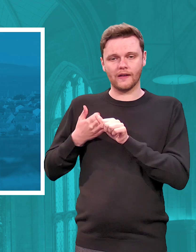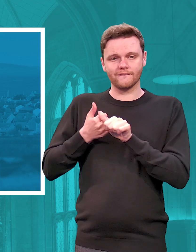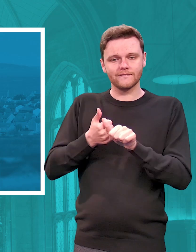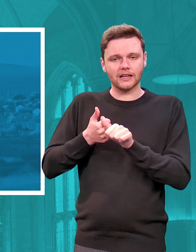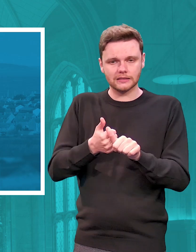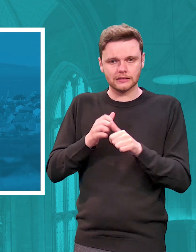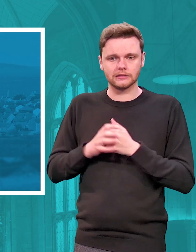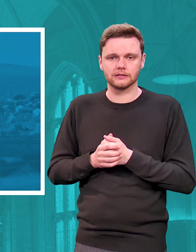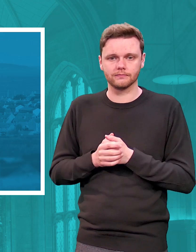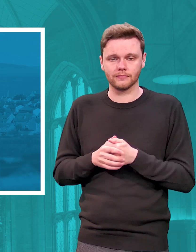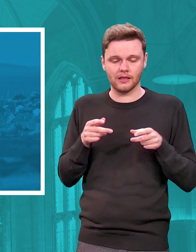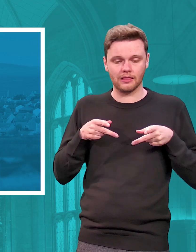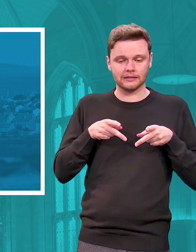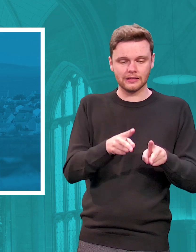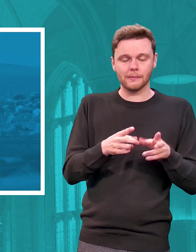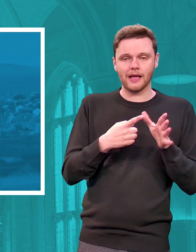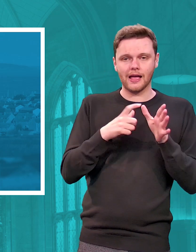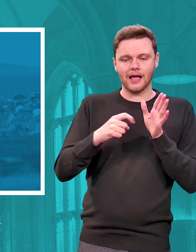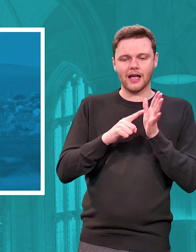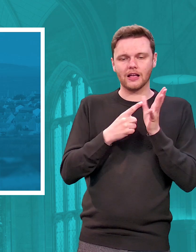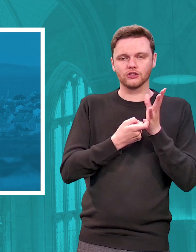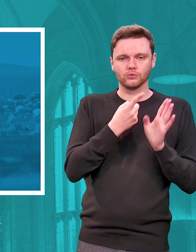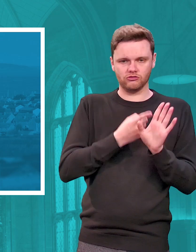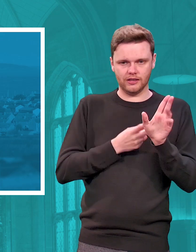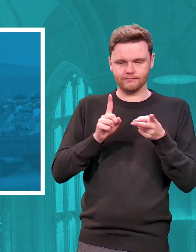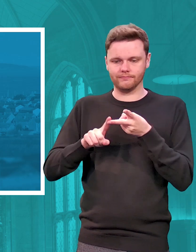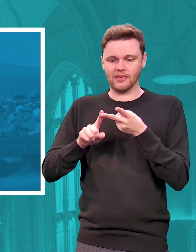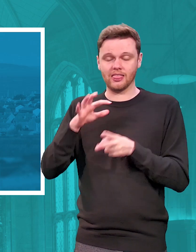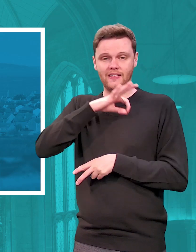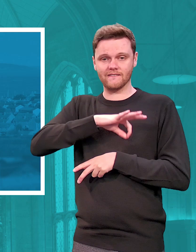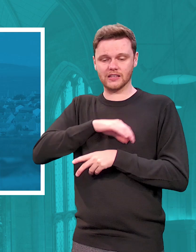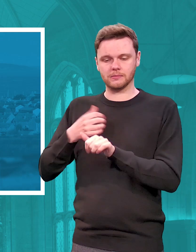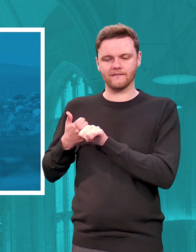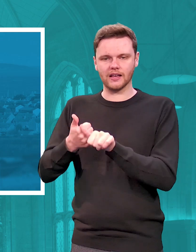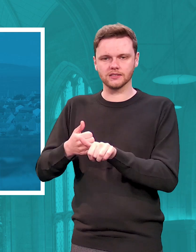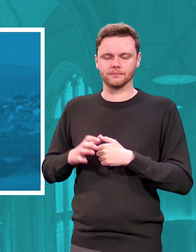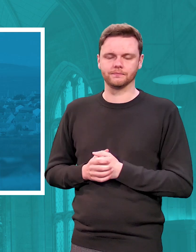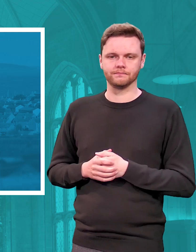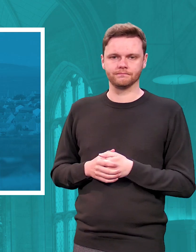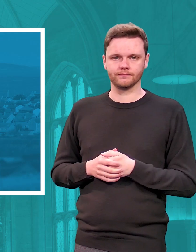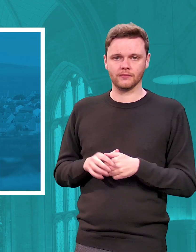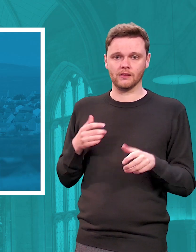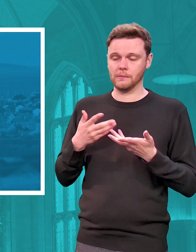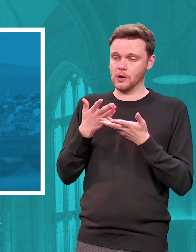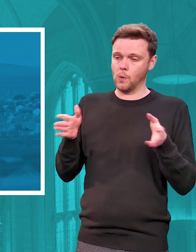the schemes actuary and the schemes investment advisor. Following an open tender exercise